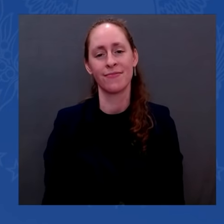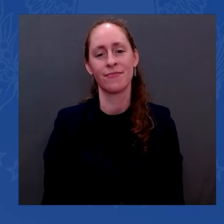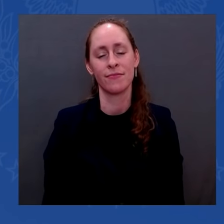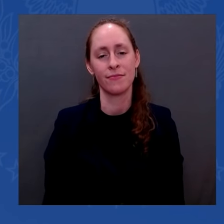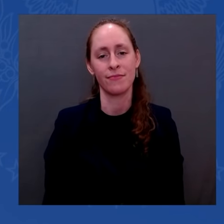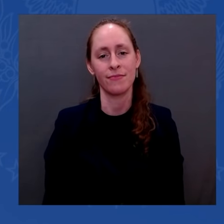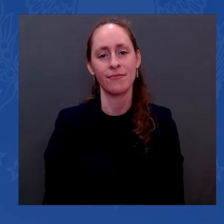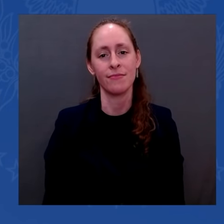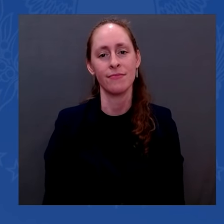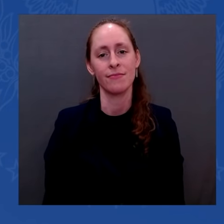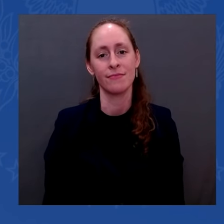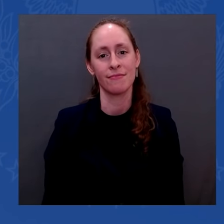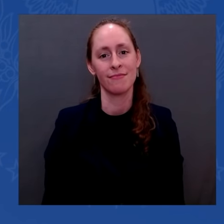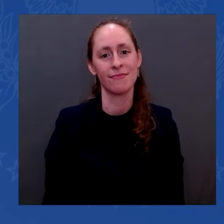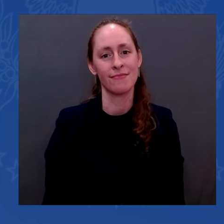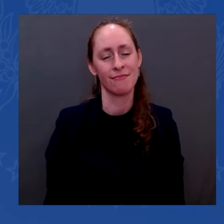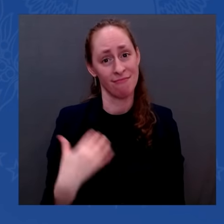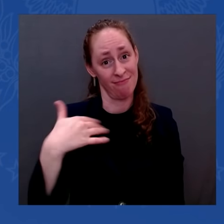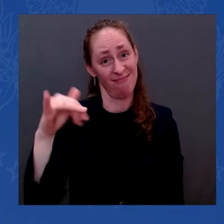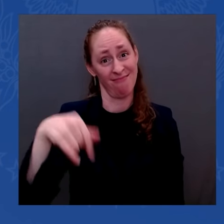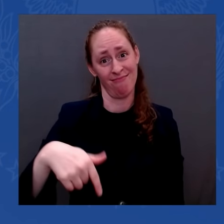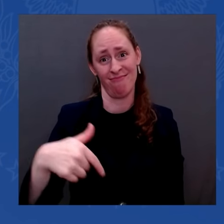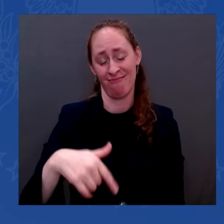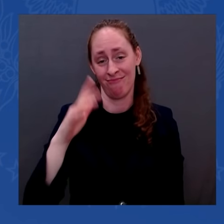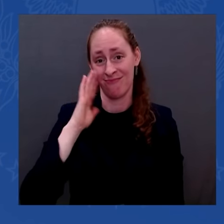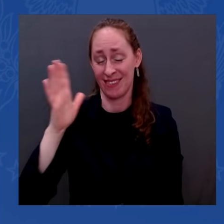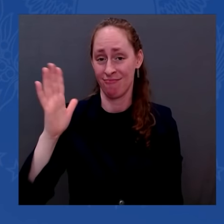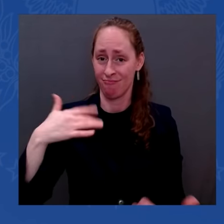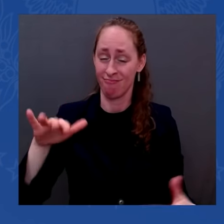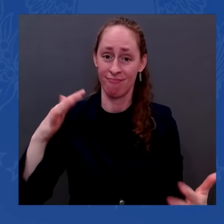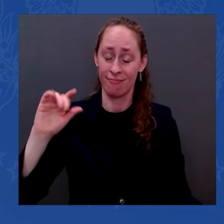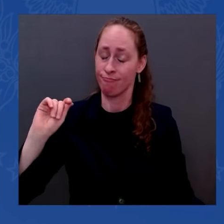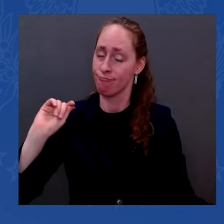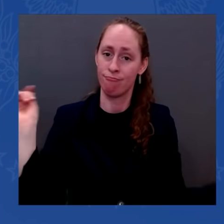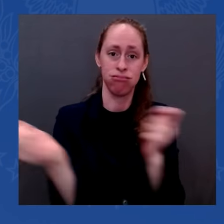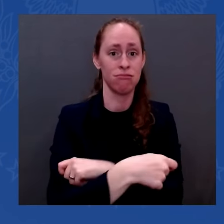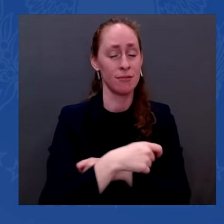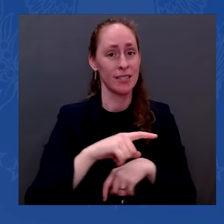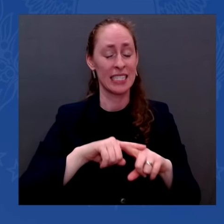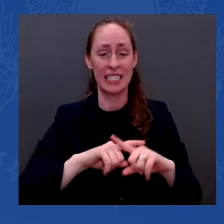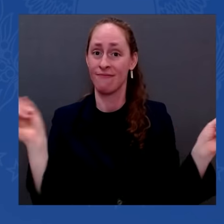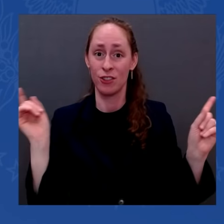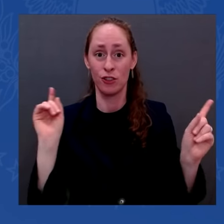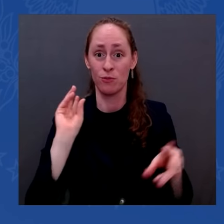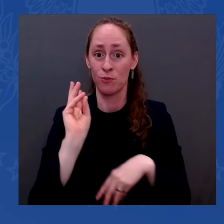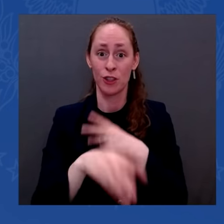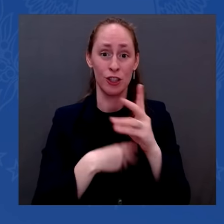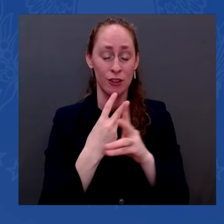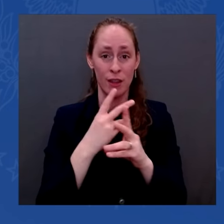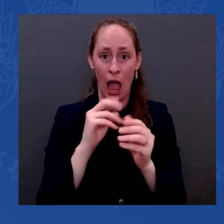and to radically change the way we produce and consume energy. And this is a hinge moment in the history that you're making,